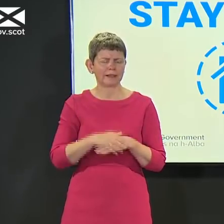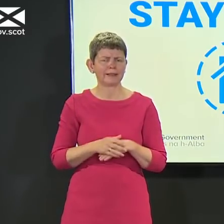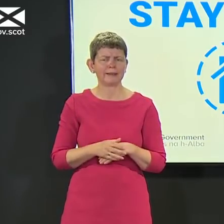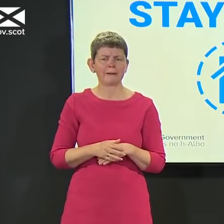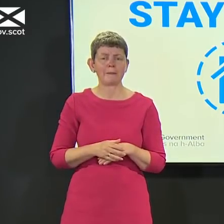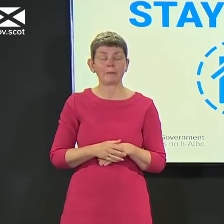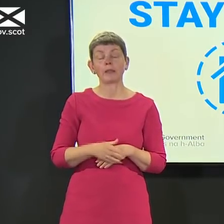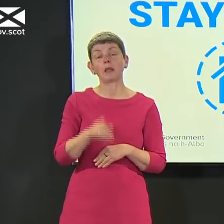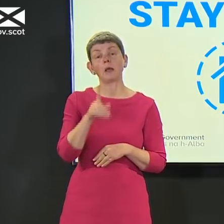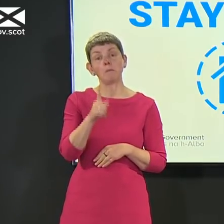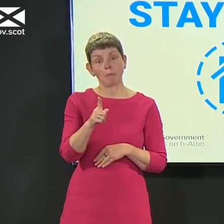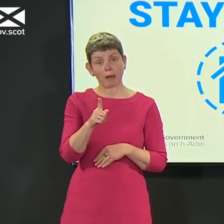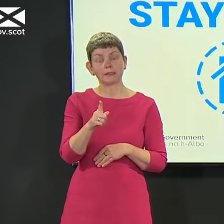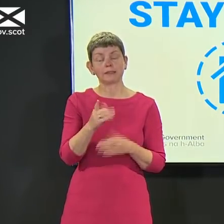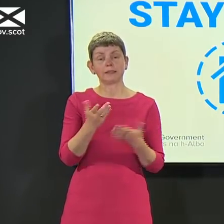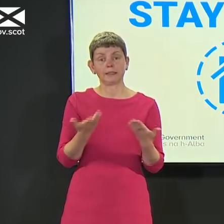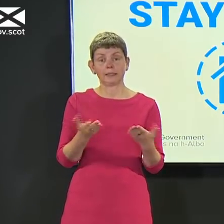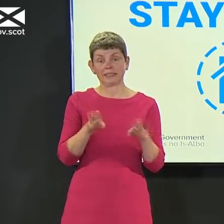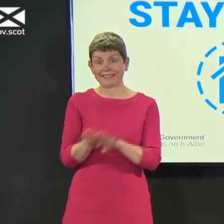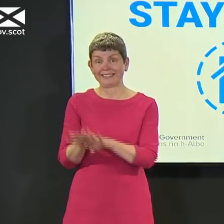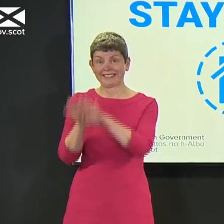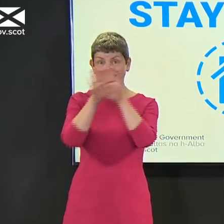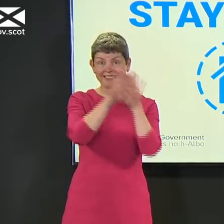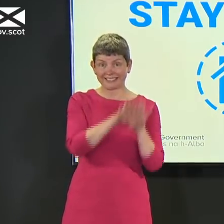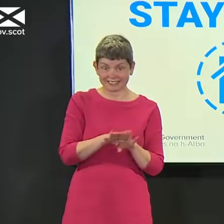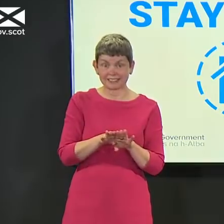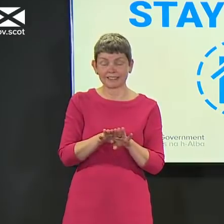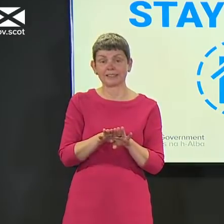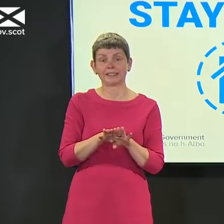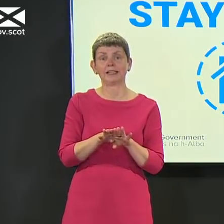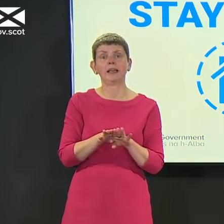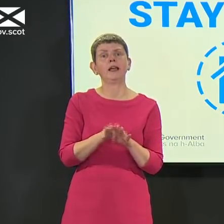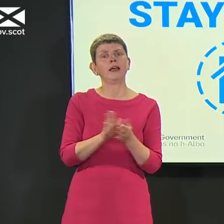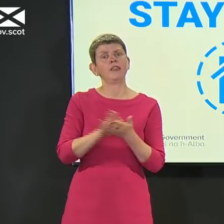in the meantime though as a result of staying in level three for a bit longer it will be possible